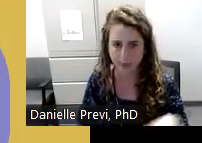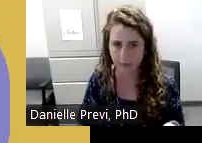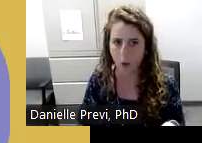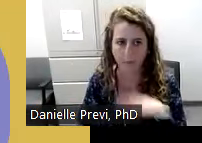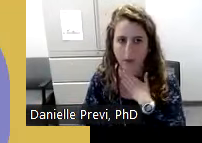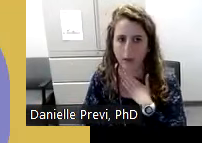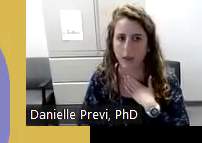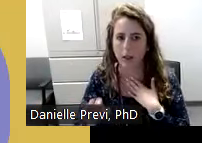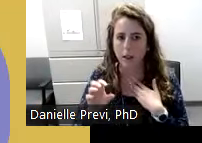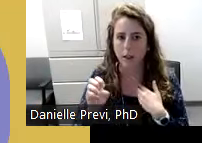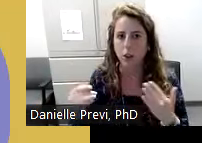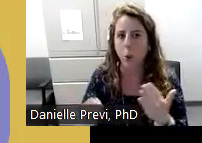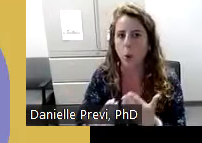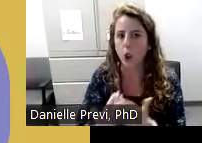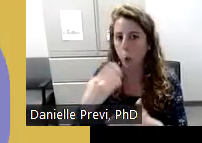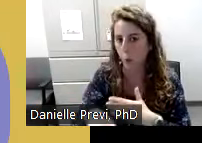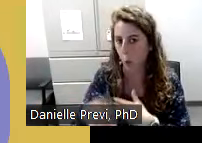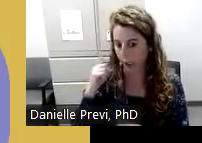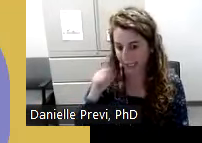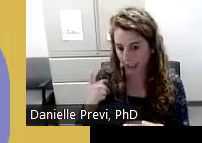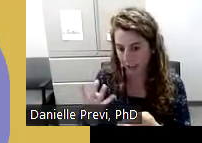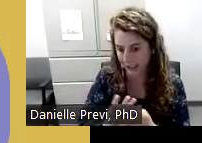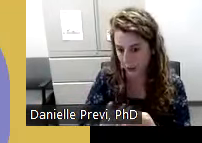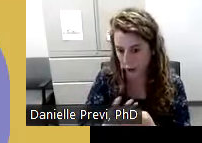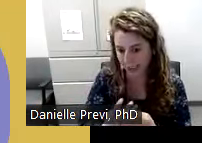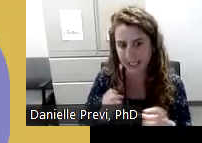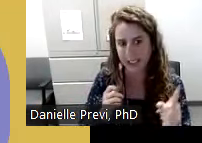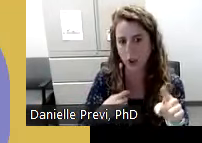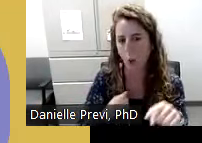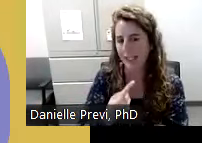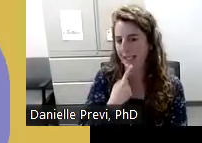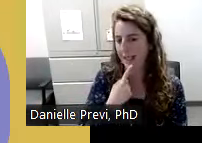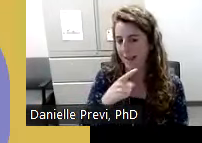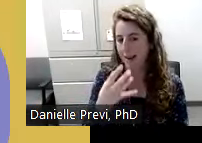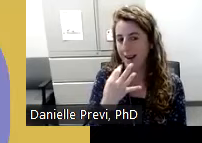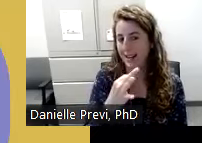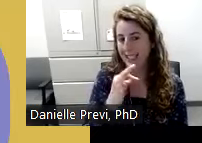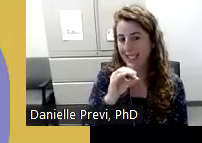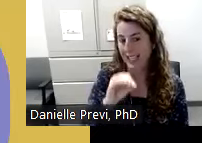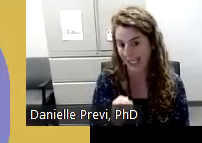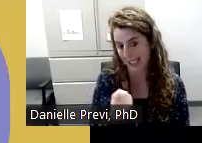Newborn Hearing Screening (17:15) So newborn infant hearing screening as I mentioned.